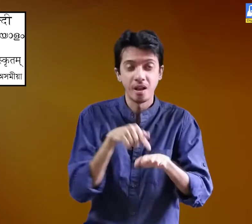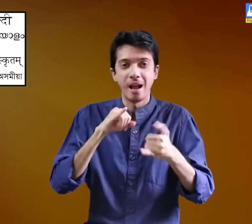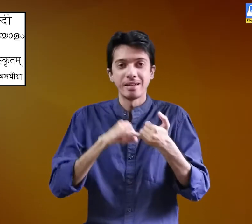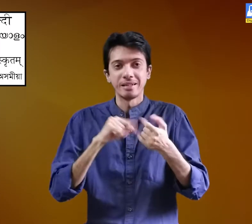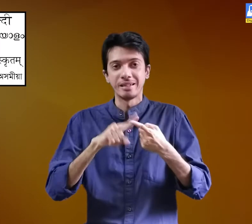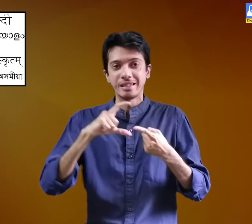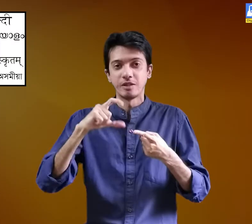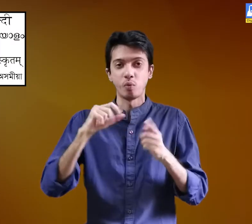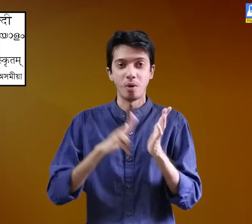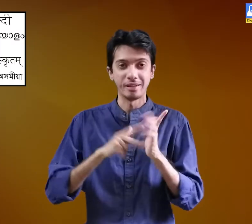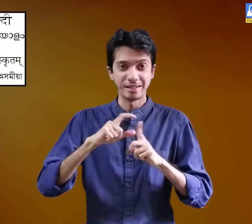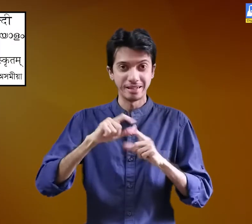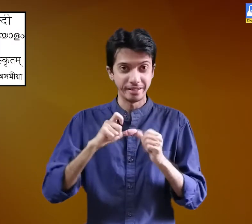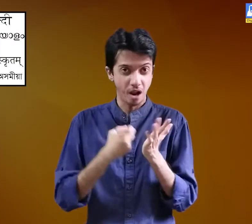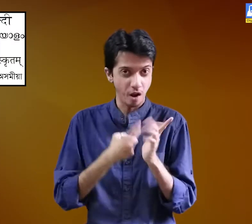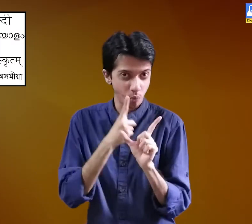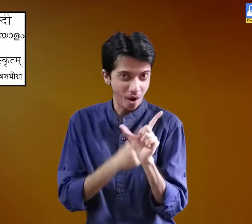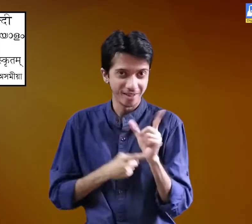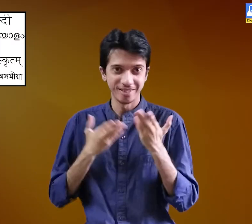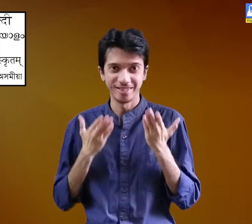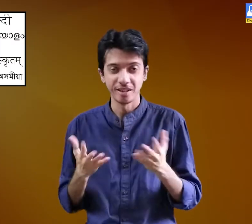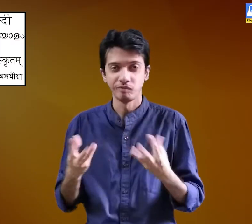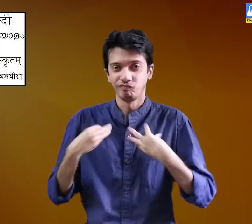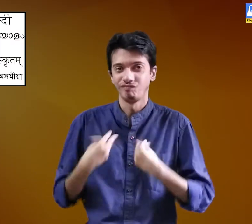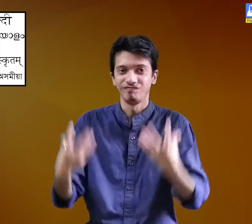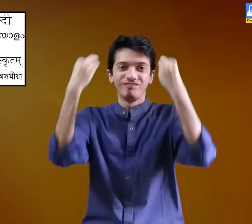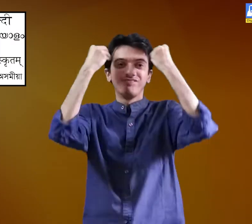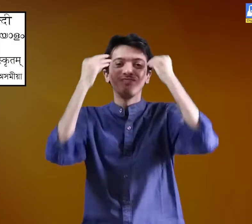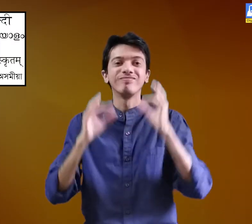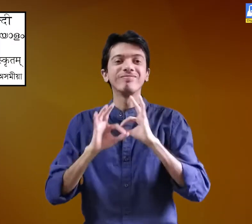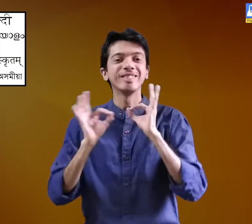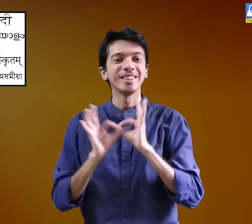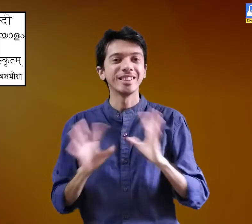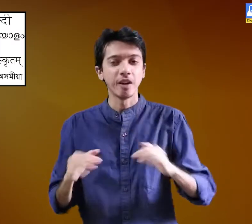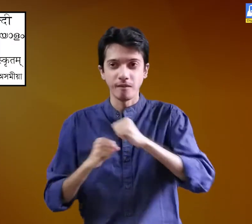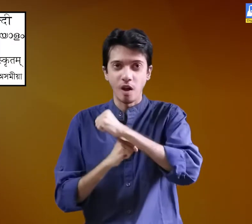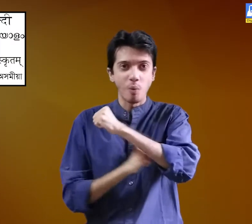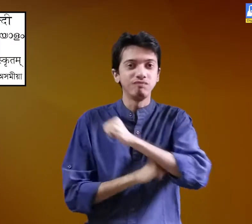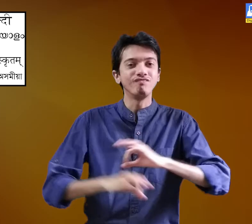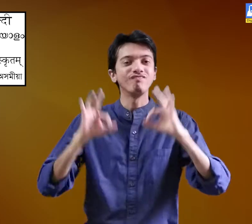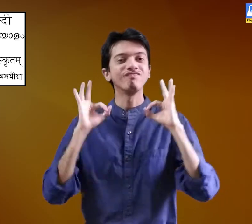would be the secondary language of the child which he learns from the school